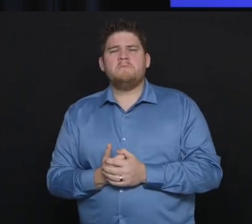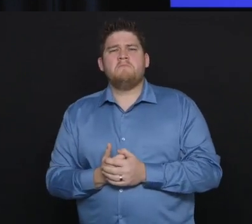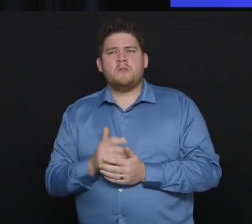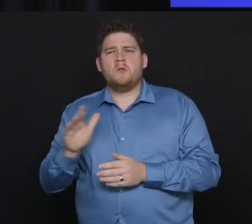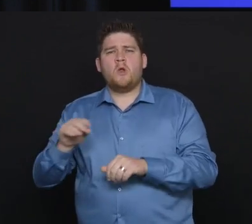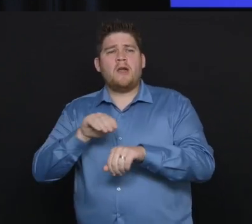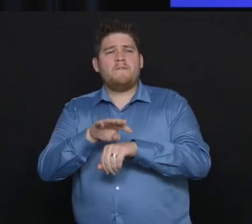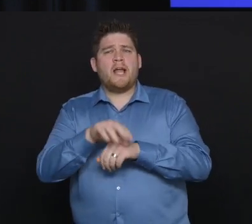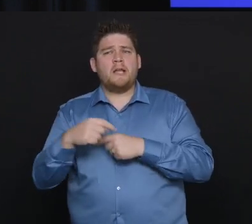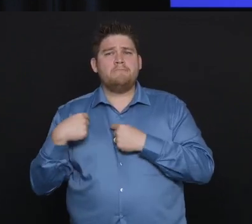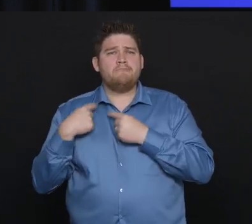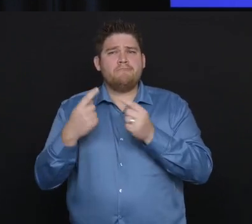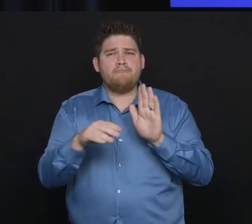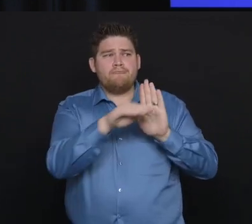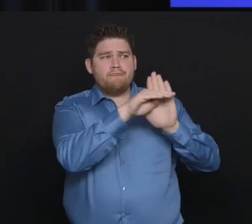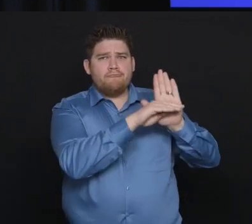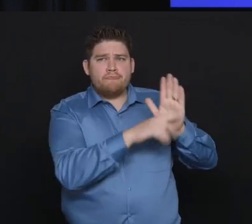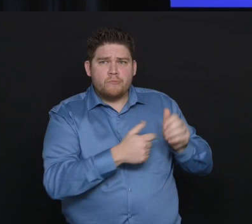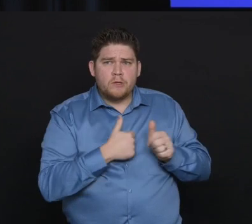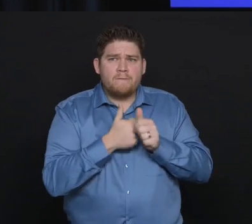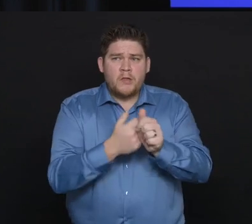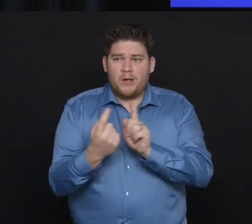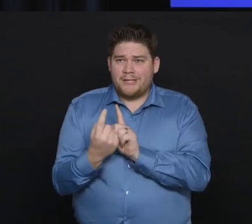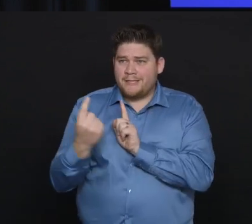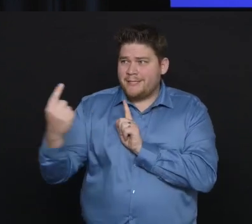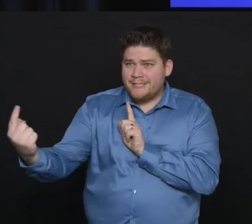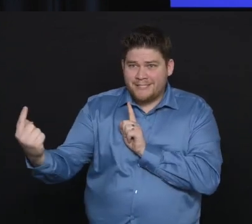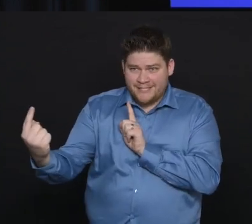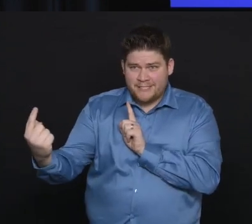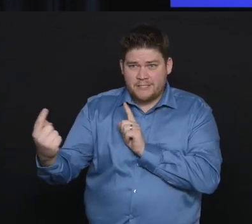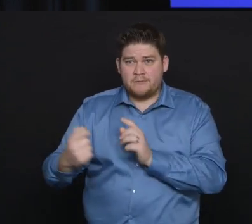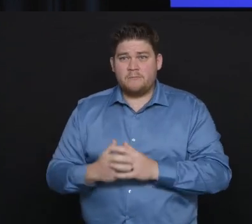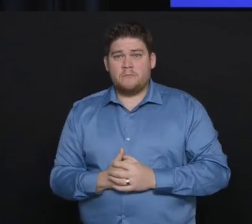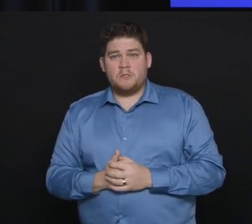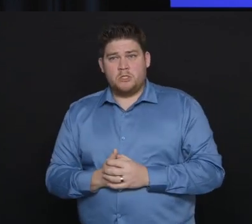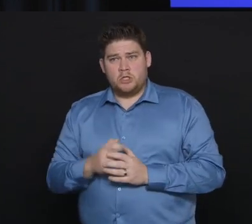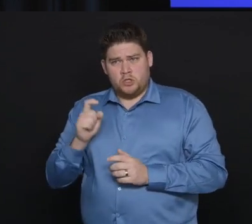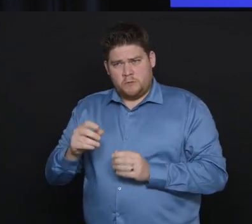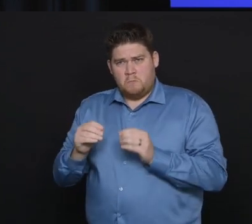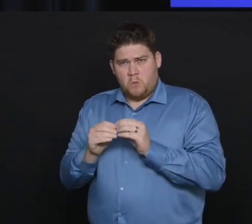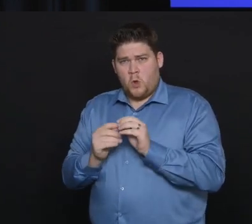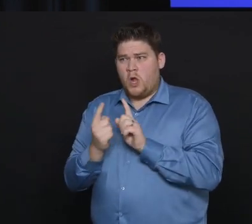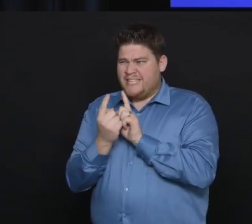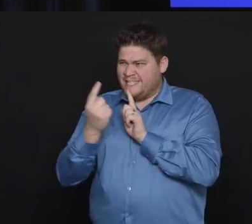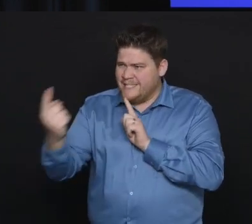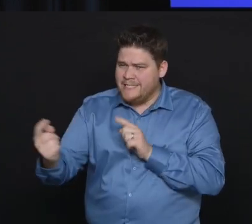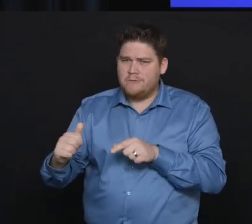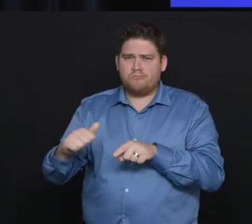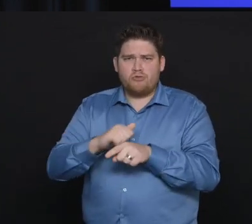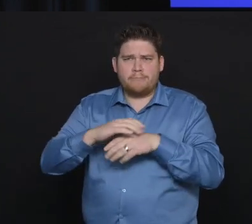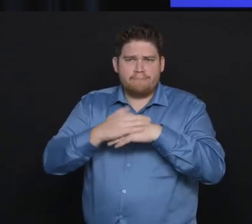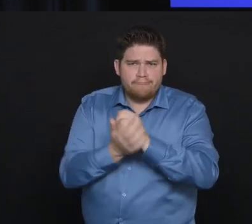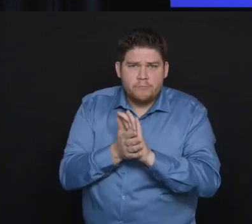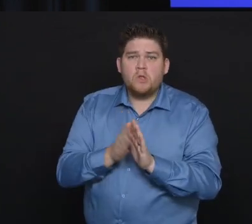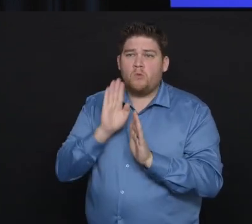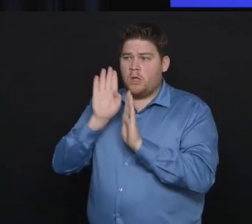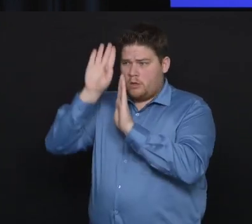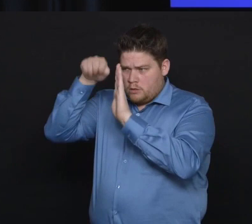distancing we are wondering if it should be bent little bit more and are you expecting it's